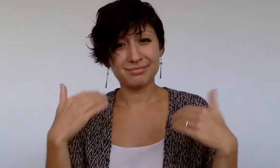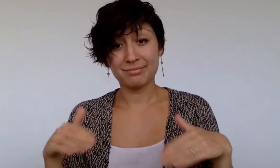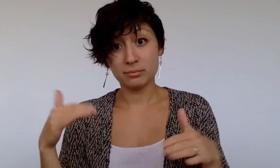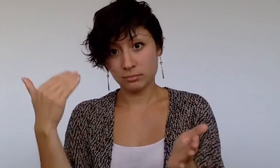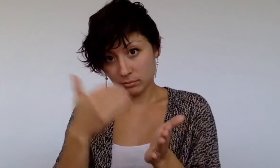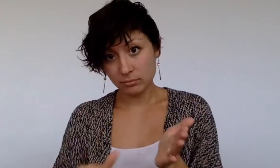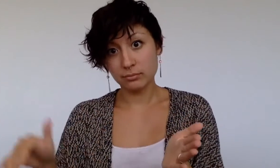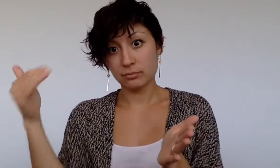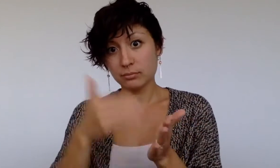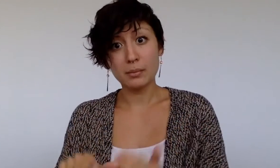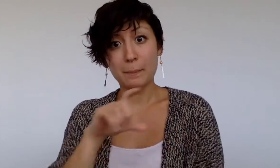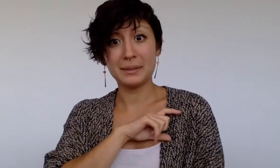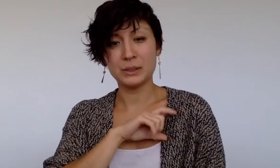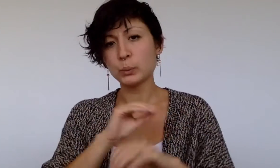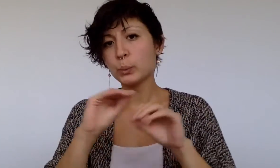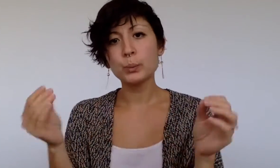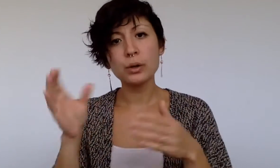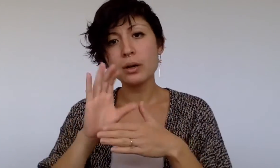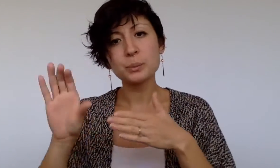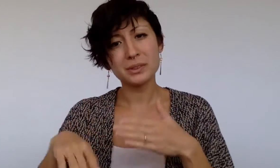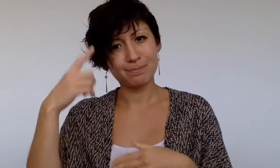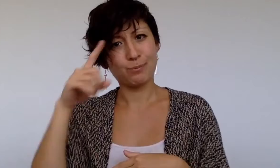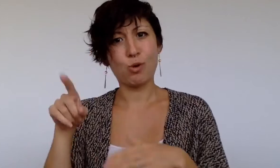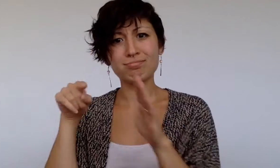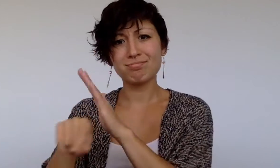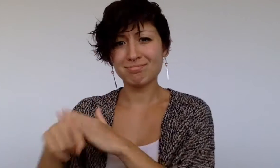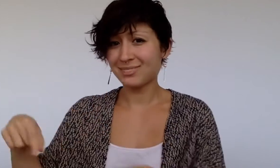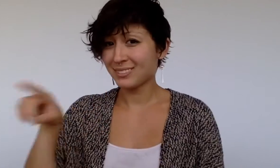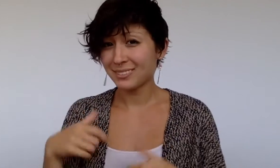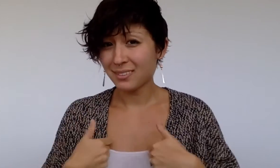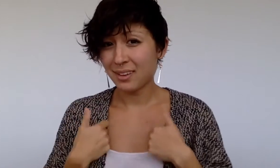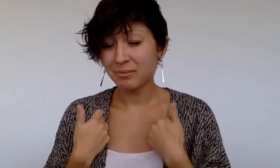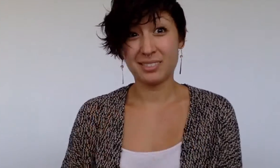Overwhelmingly, the police do not face any consequences for ending these lives.